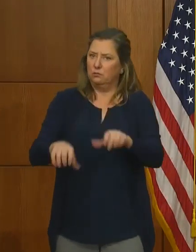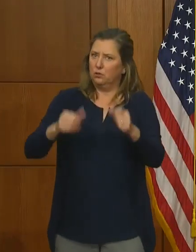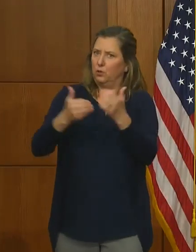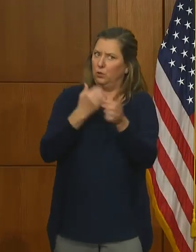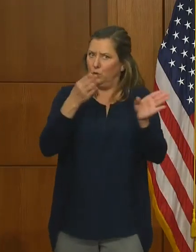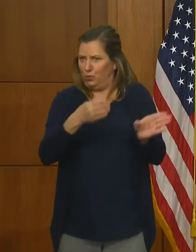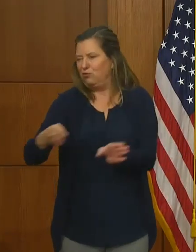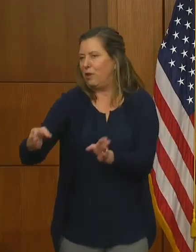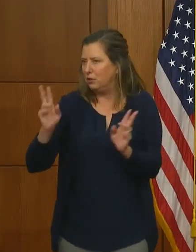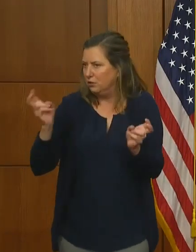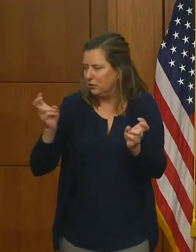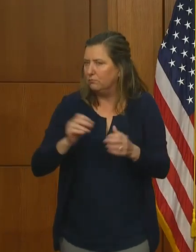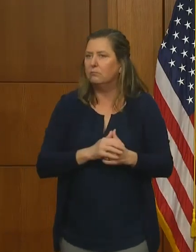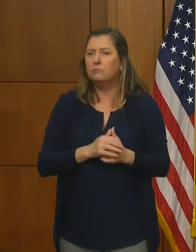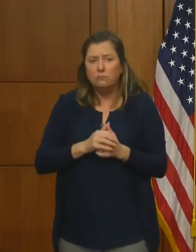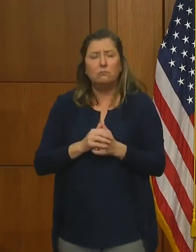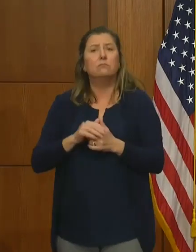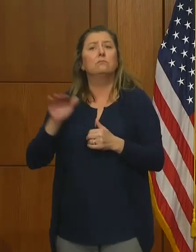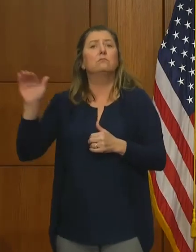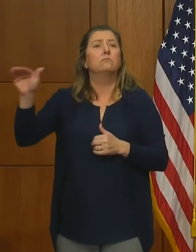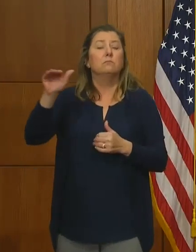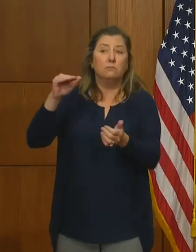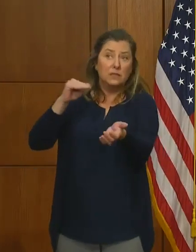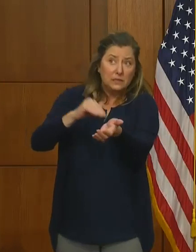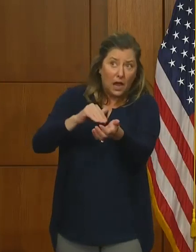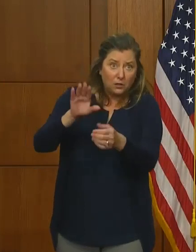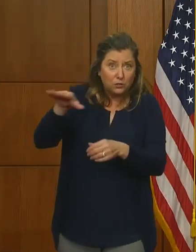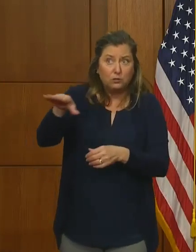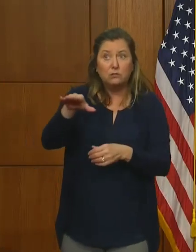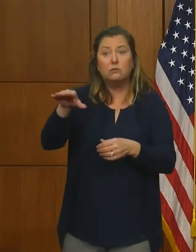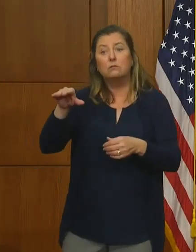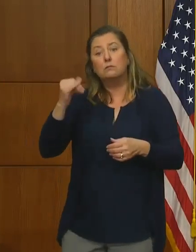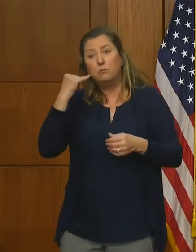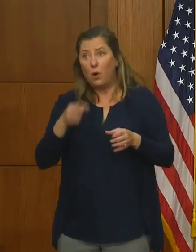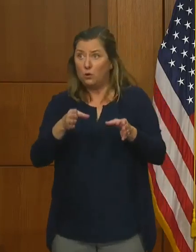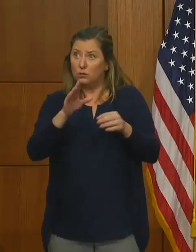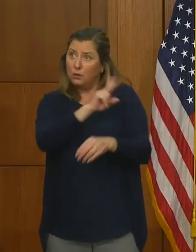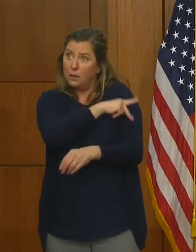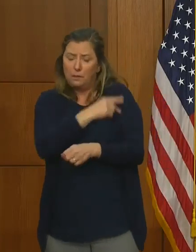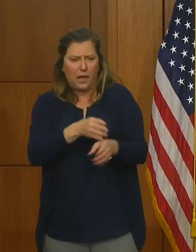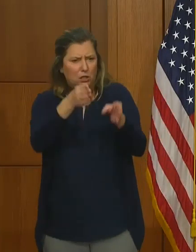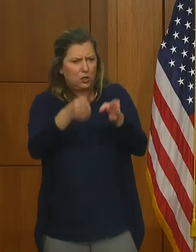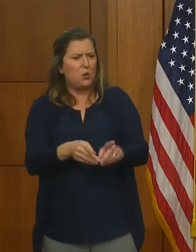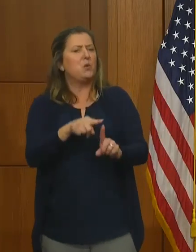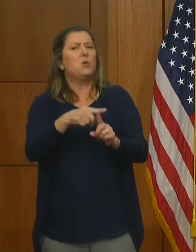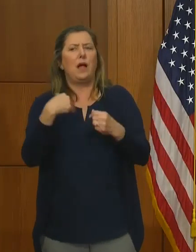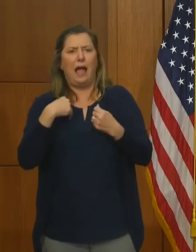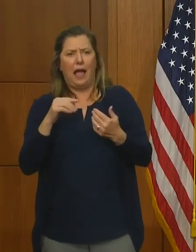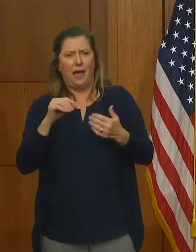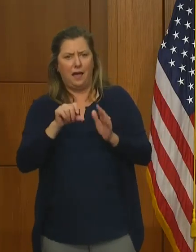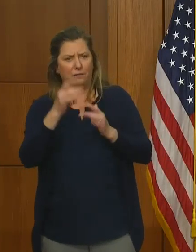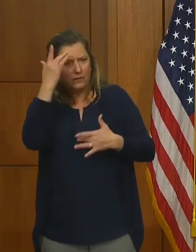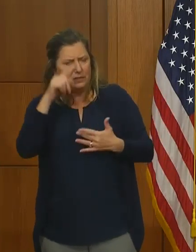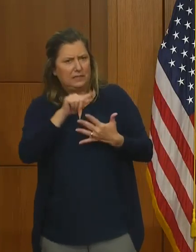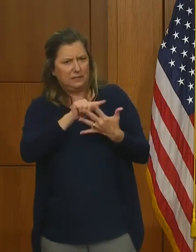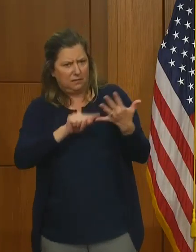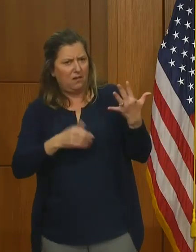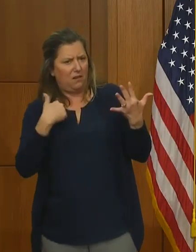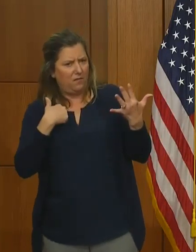CHANGING THAT GUIDANCE MOVE INTO A NEW STRATEGY IF YOU WILL. SO DOCTORS IF YOU HAVE A